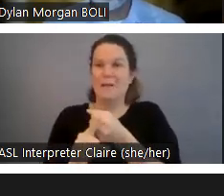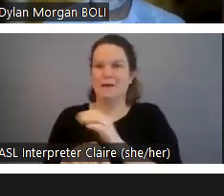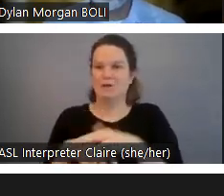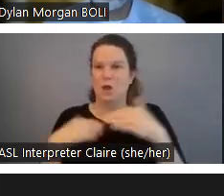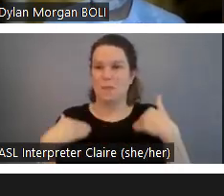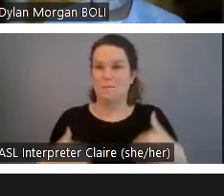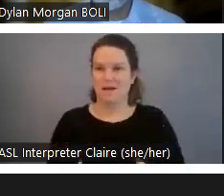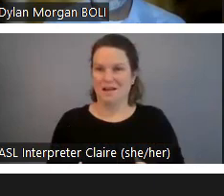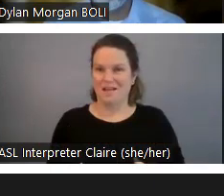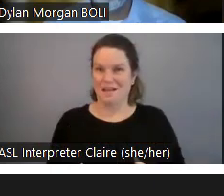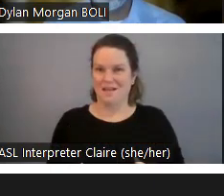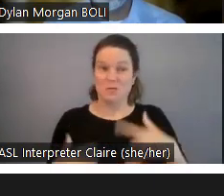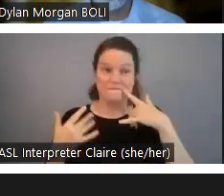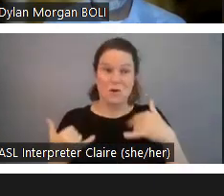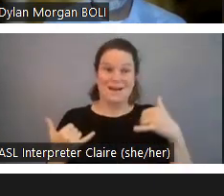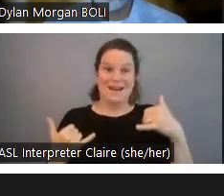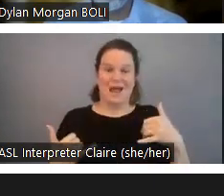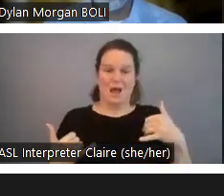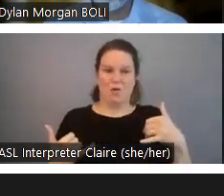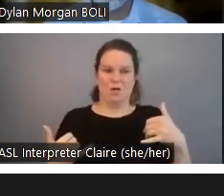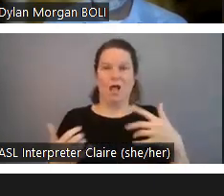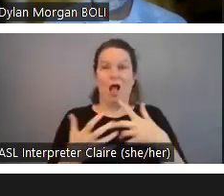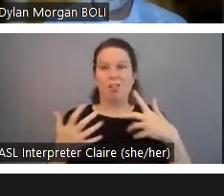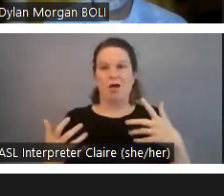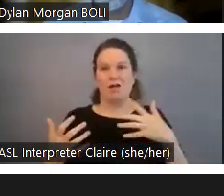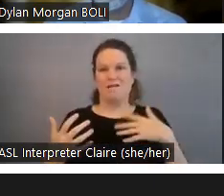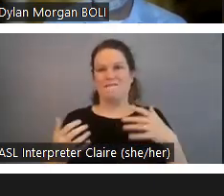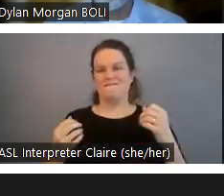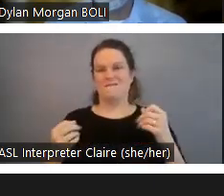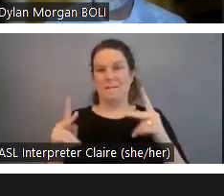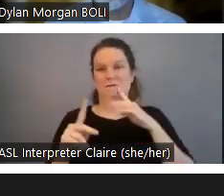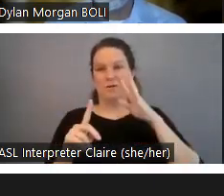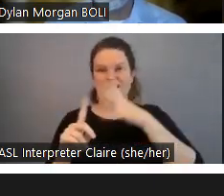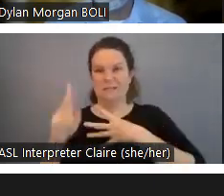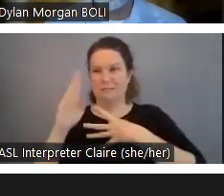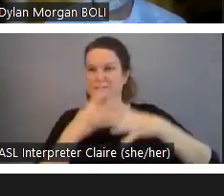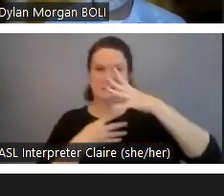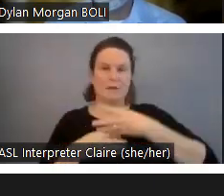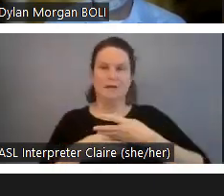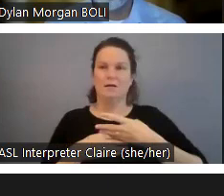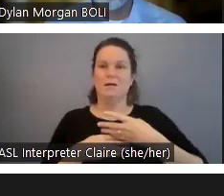inbetween, I think there's a lot of room to dismiss. And I'm just going to be even